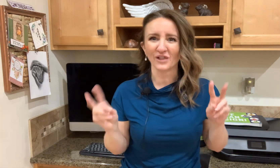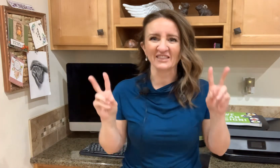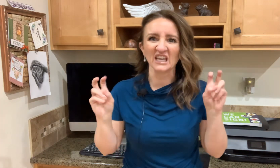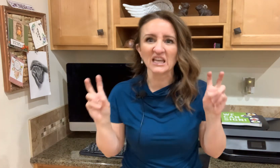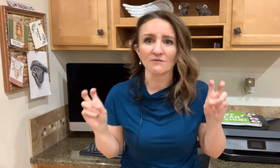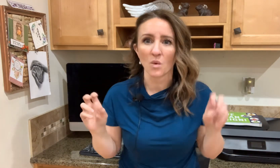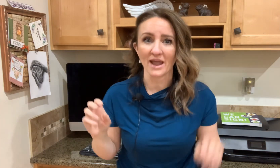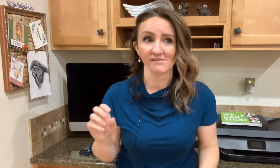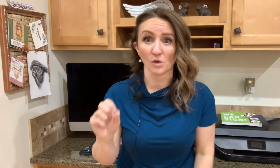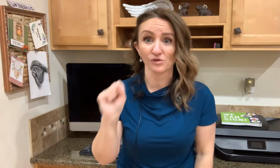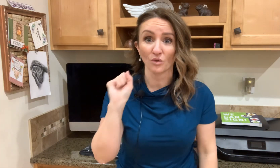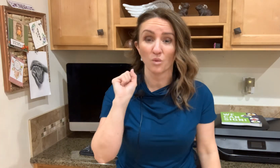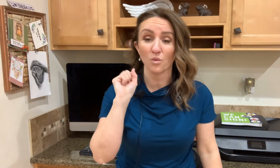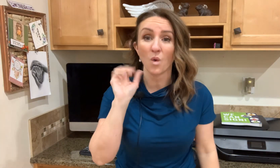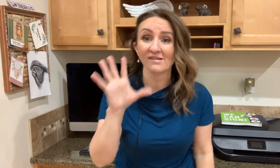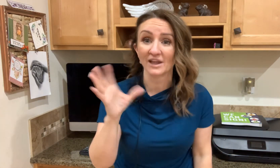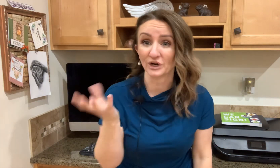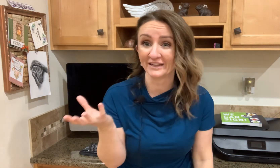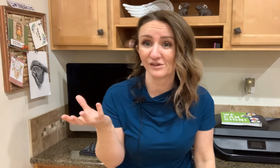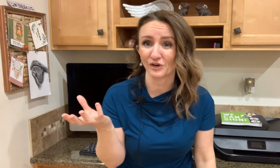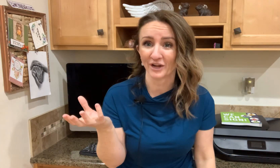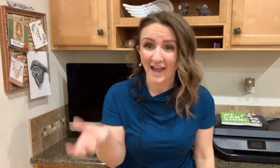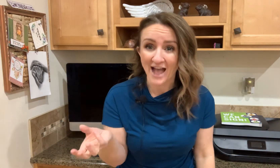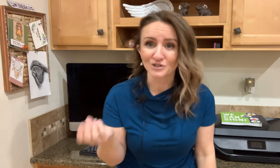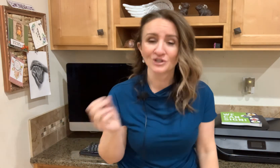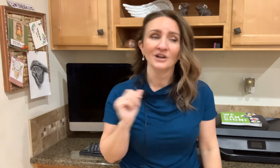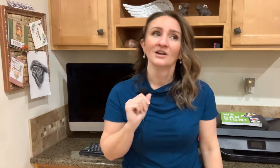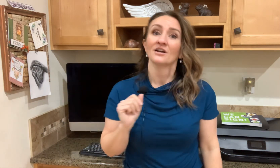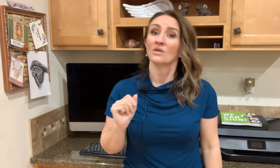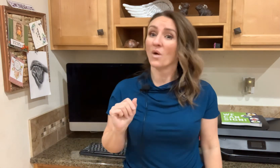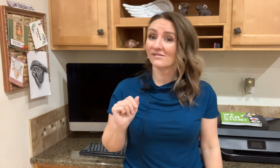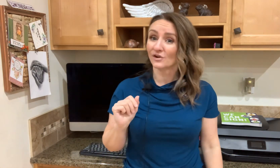like the "giveaways", those are the ones that are easier to catch. The ones that